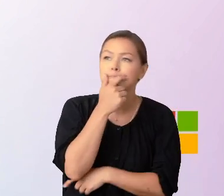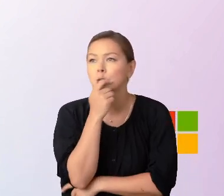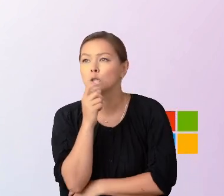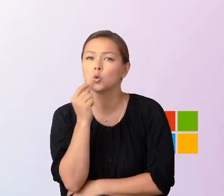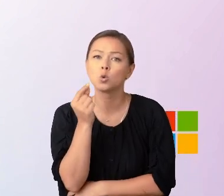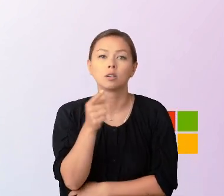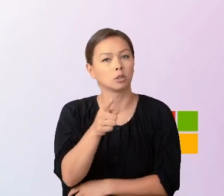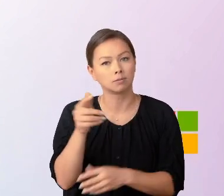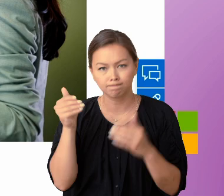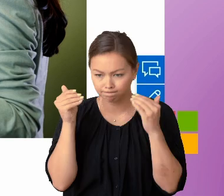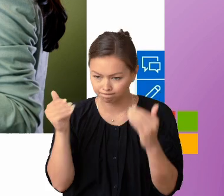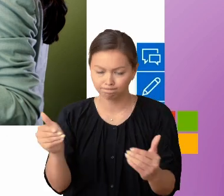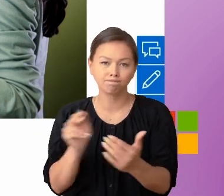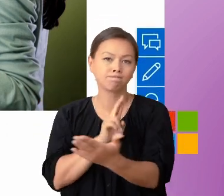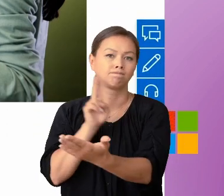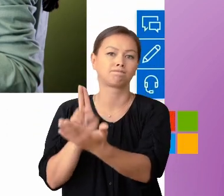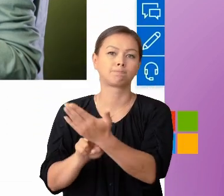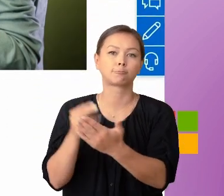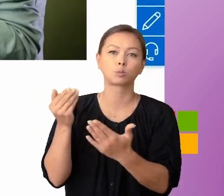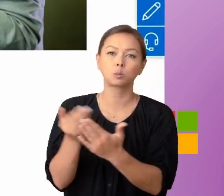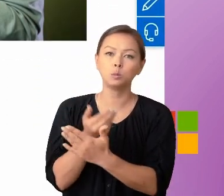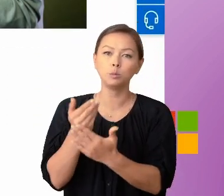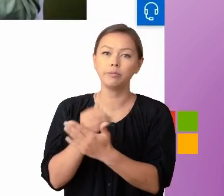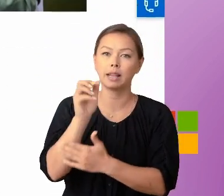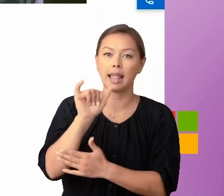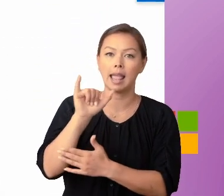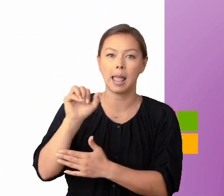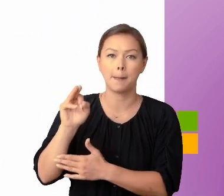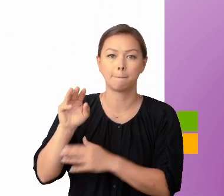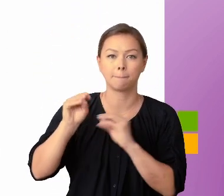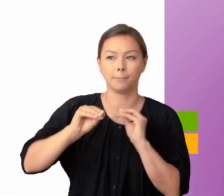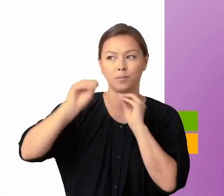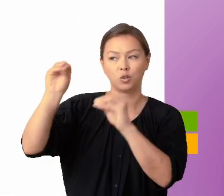can do for you. Sign up for the newly launched AIM migration program,